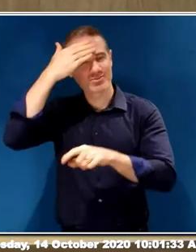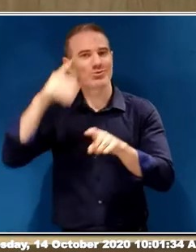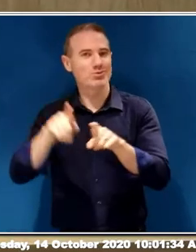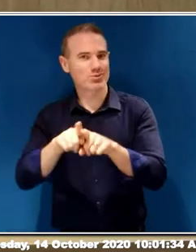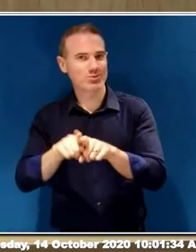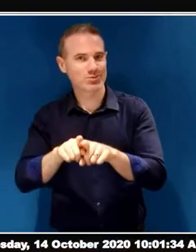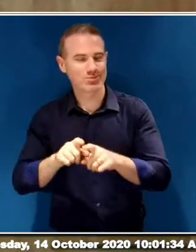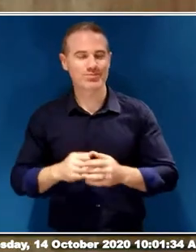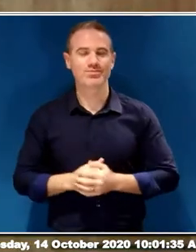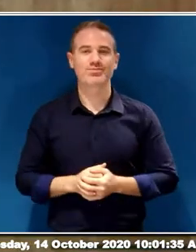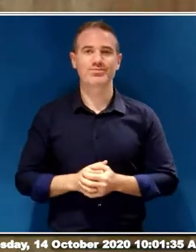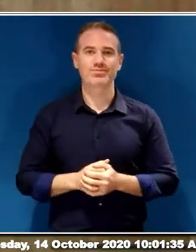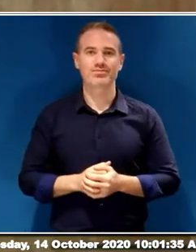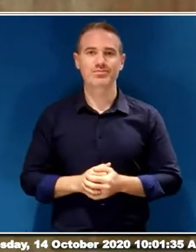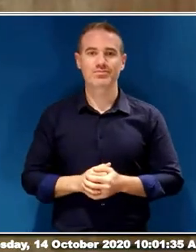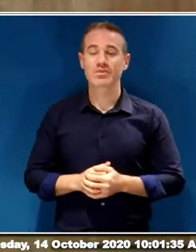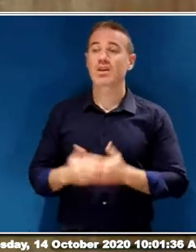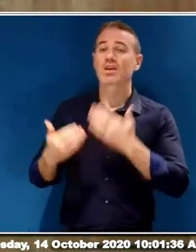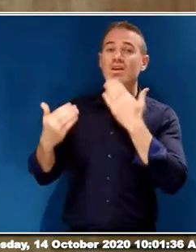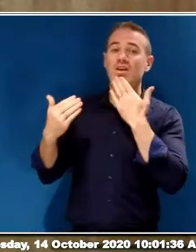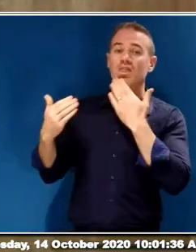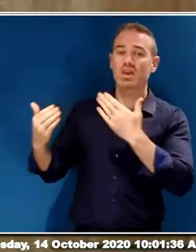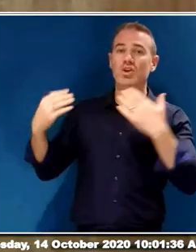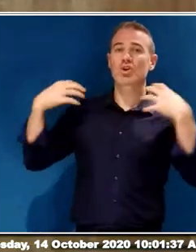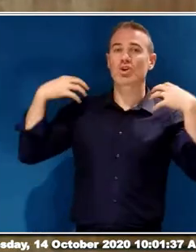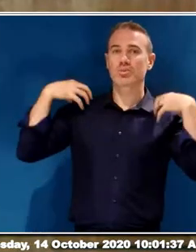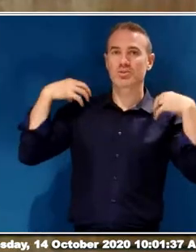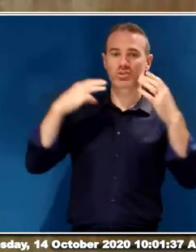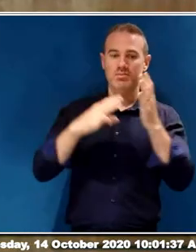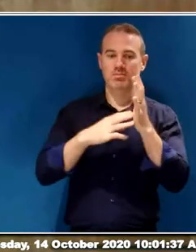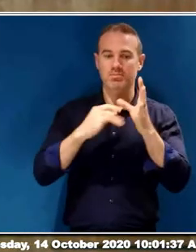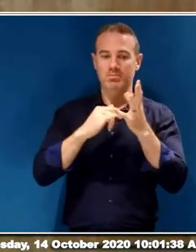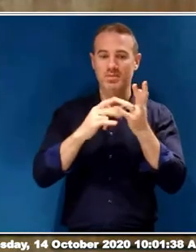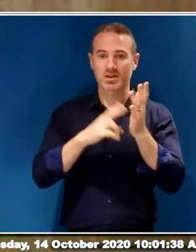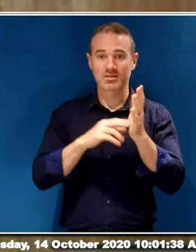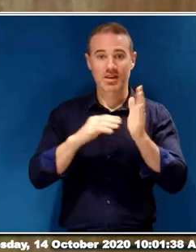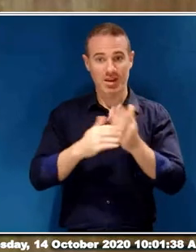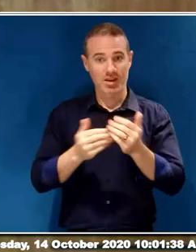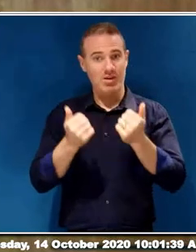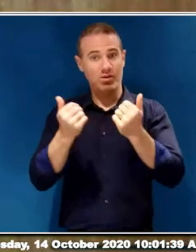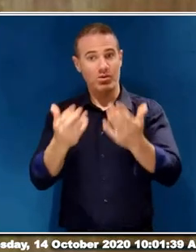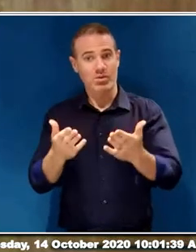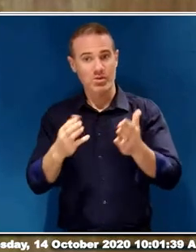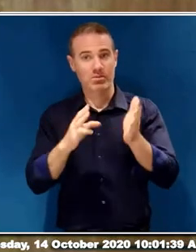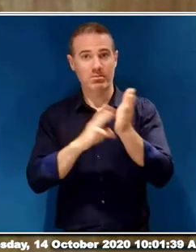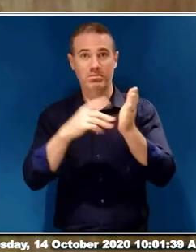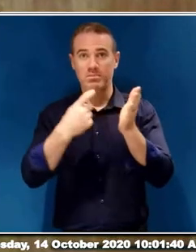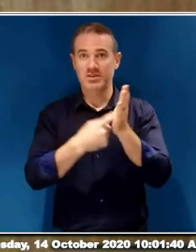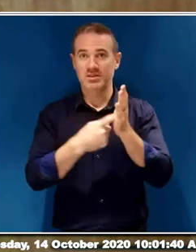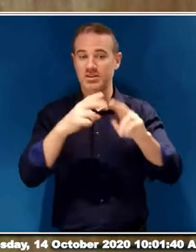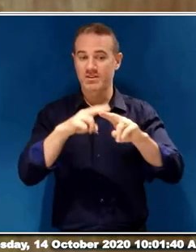Mr Fraser, I think you are in charge of this morning's proceedings. Thank you, Commissioner.